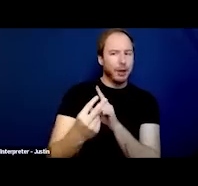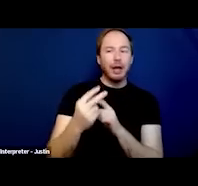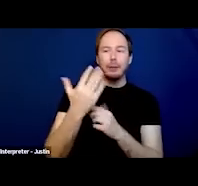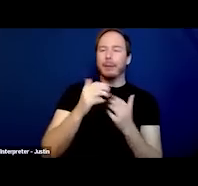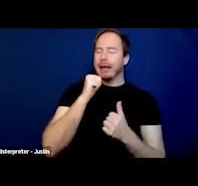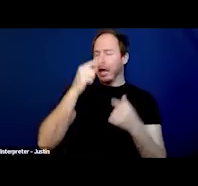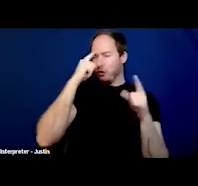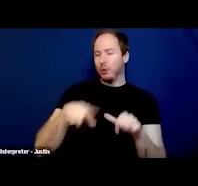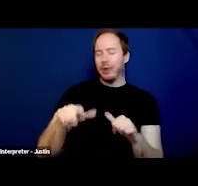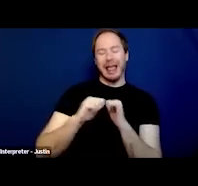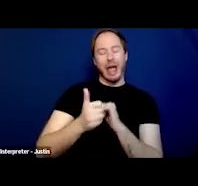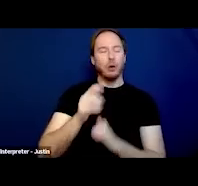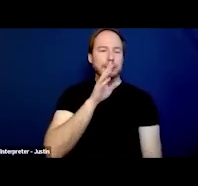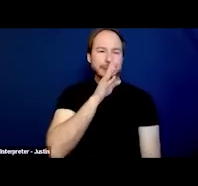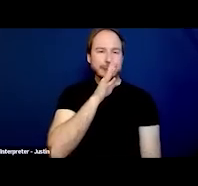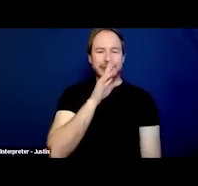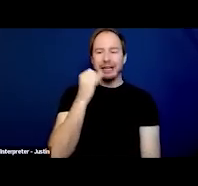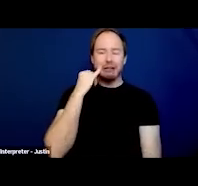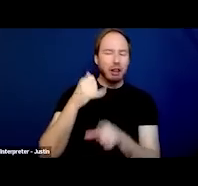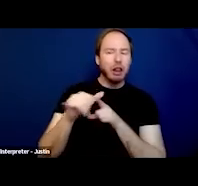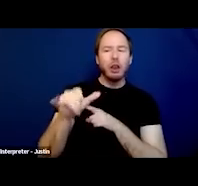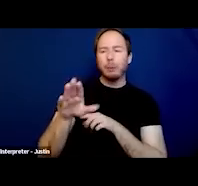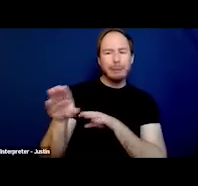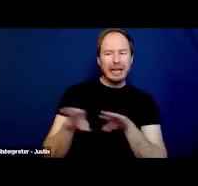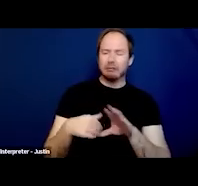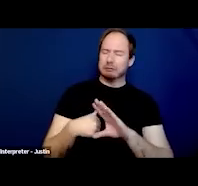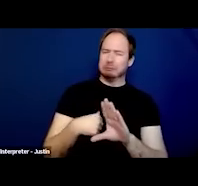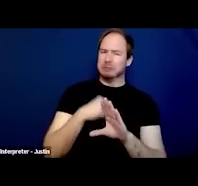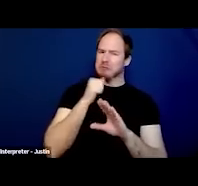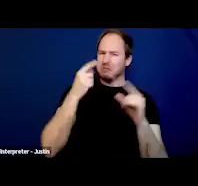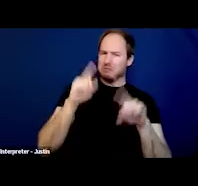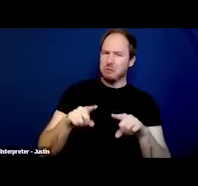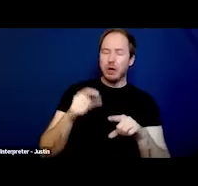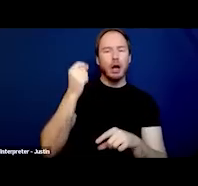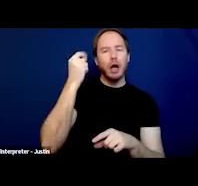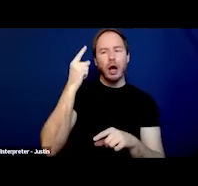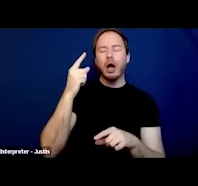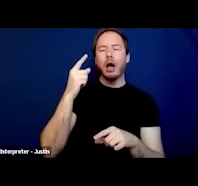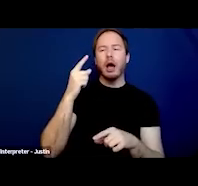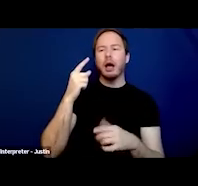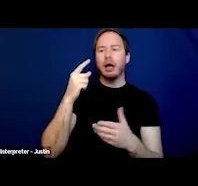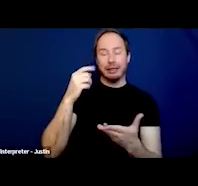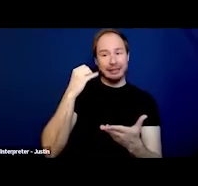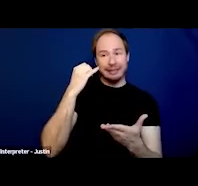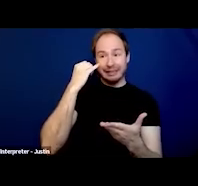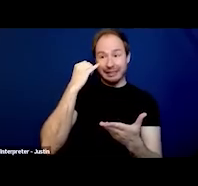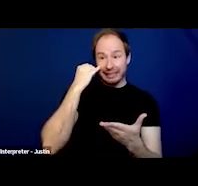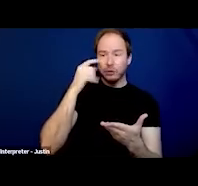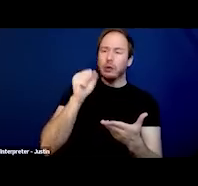or the way they're talking to you, or the way that they're behaving, but it could be, "Man, I'd be really upset if that happened to me too."